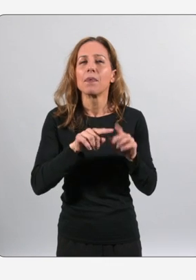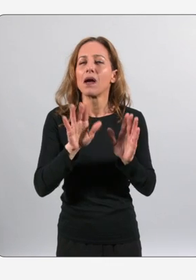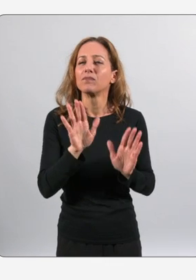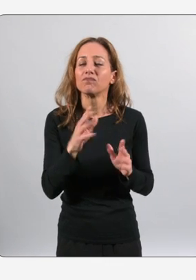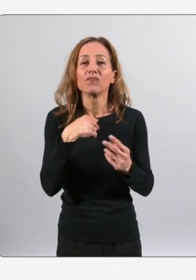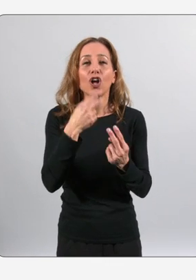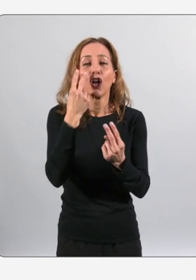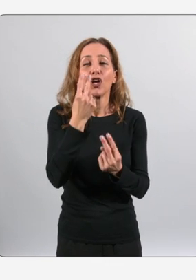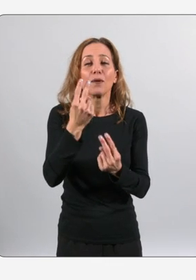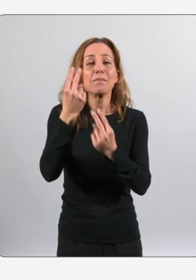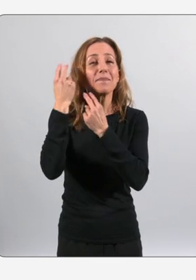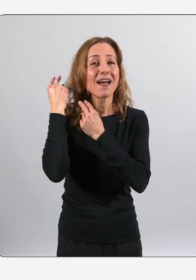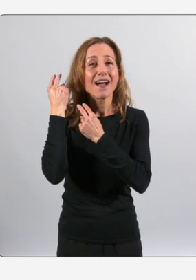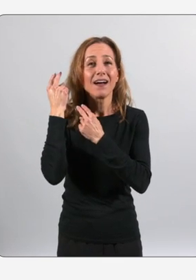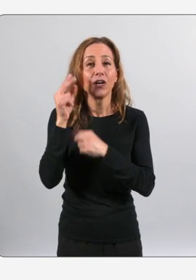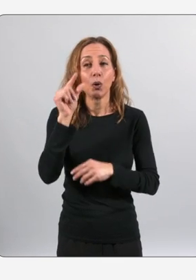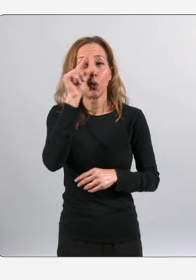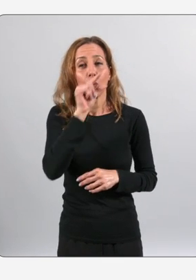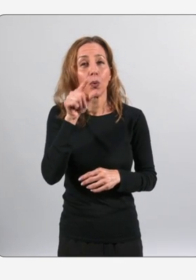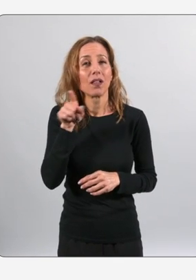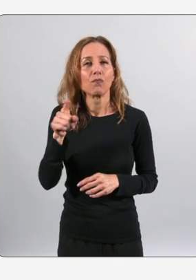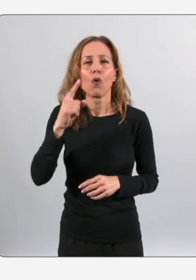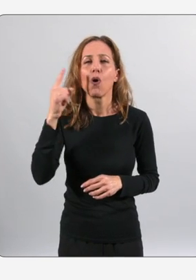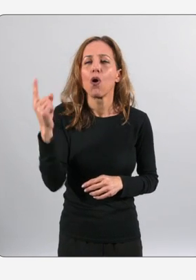Google has always done product launches, it starts out slow.